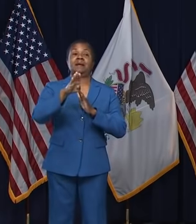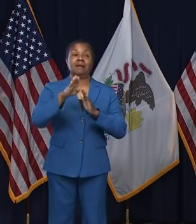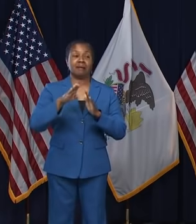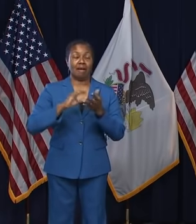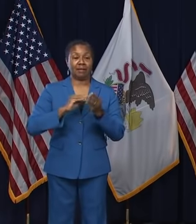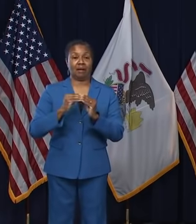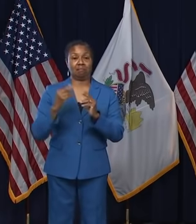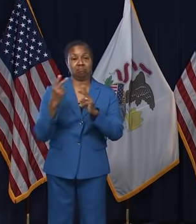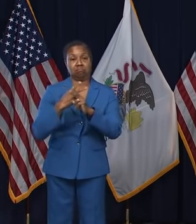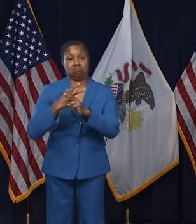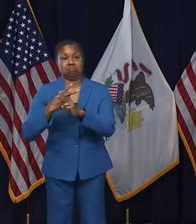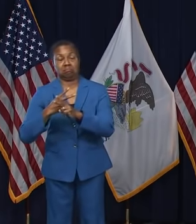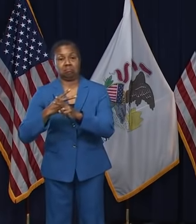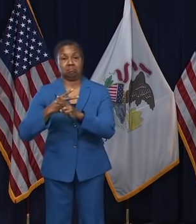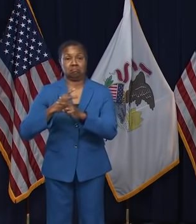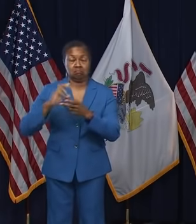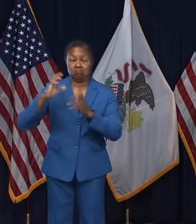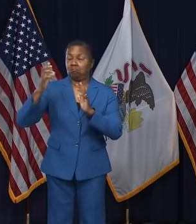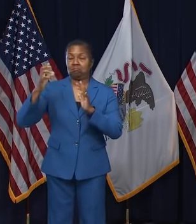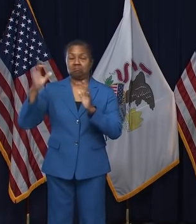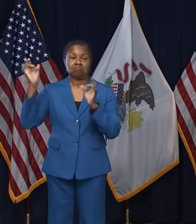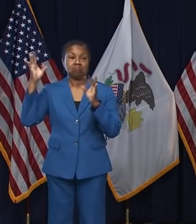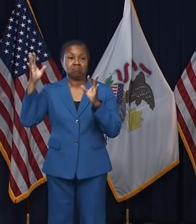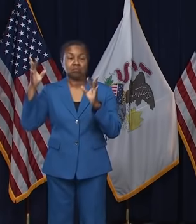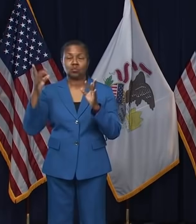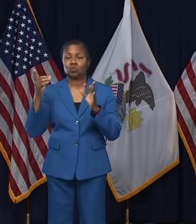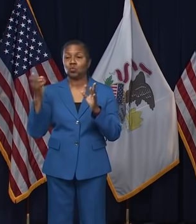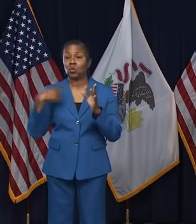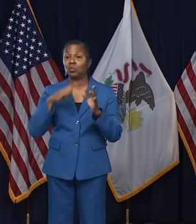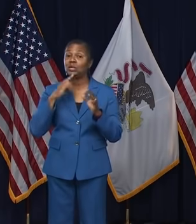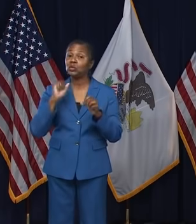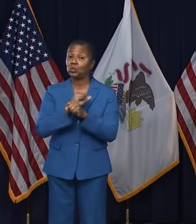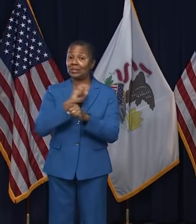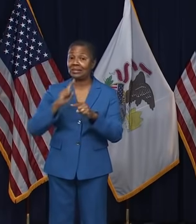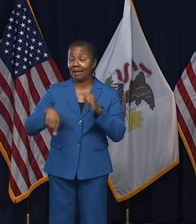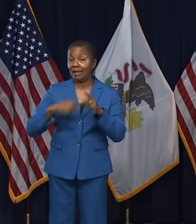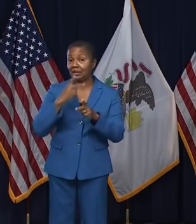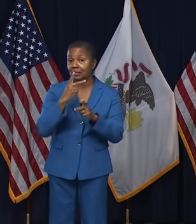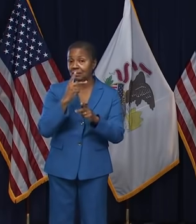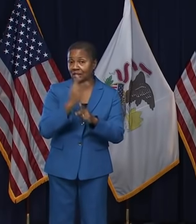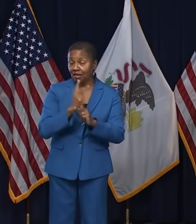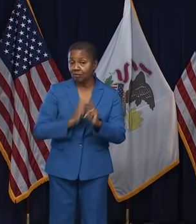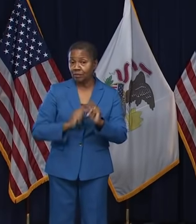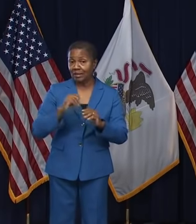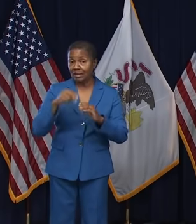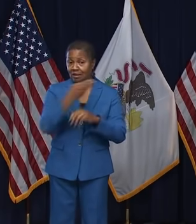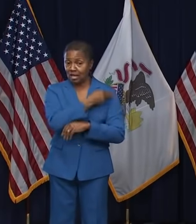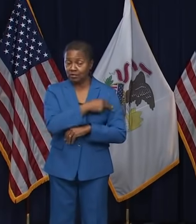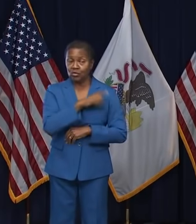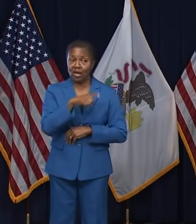when these numbers get to a place where- it gets you know